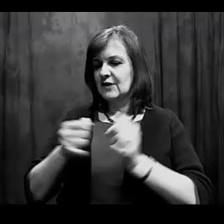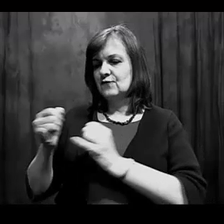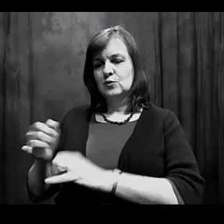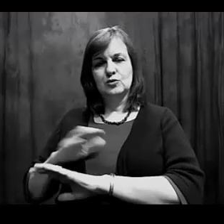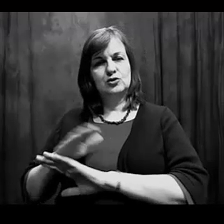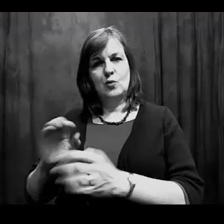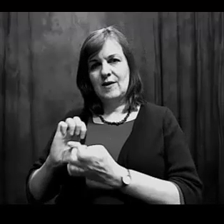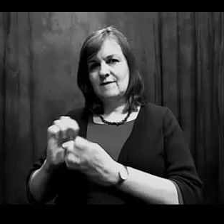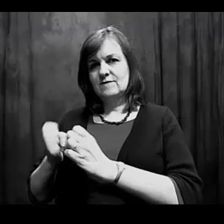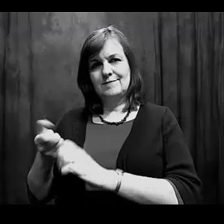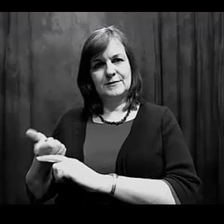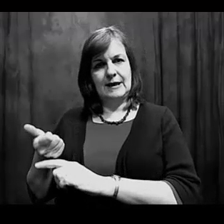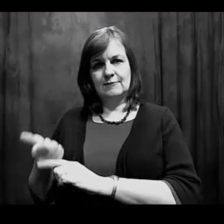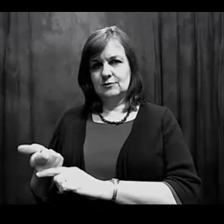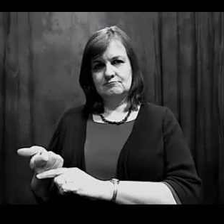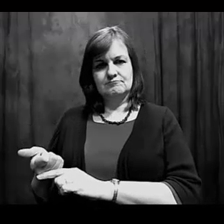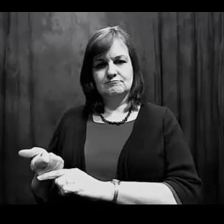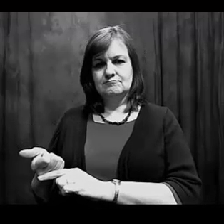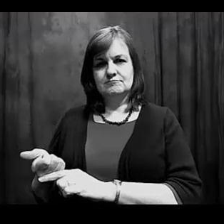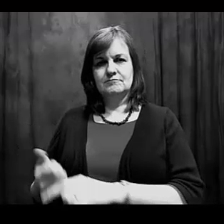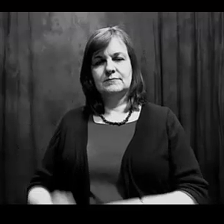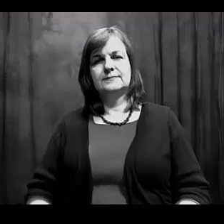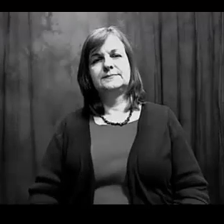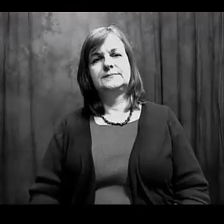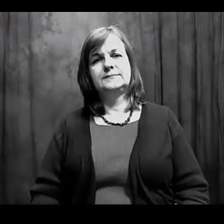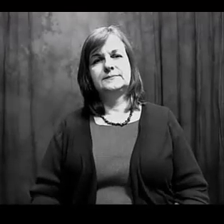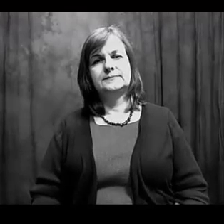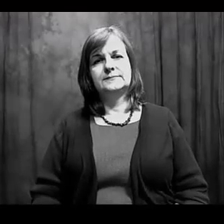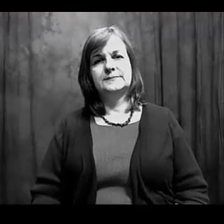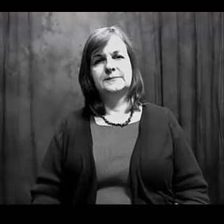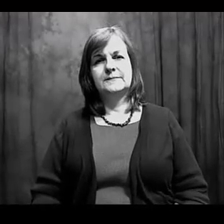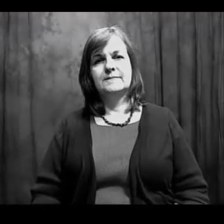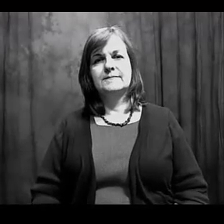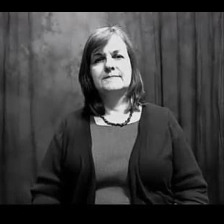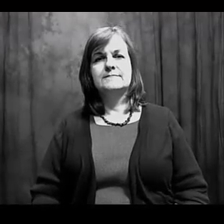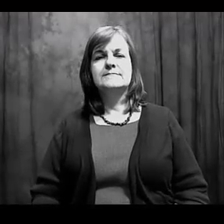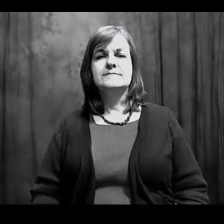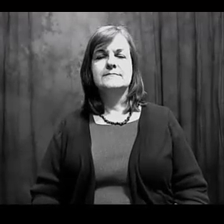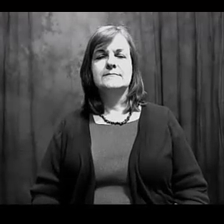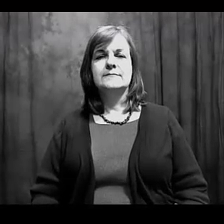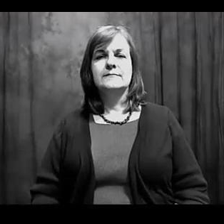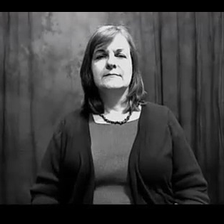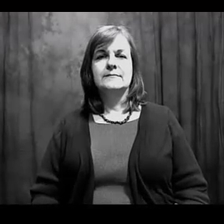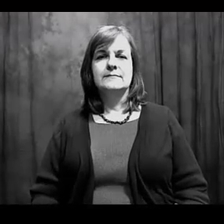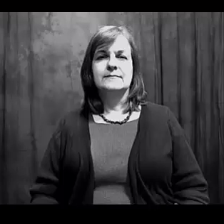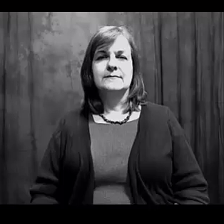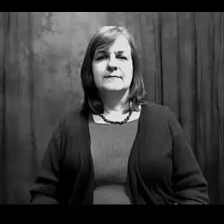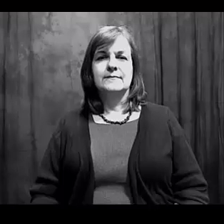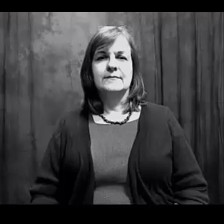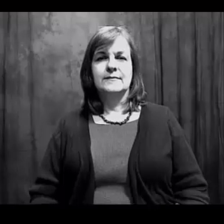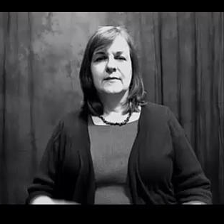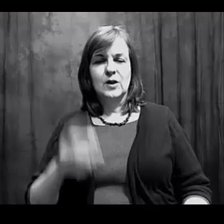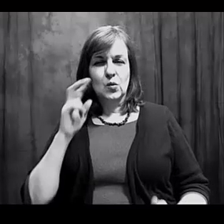write it on your worksheet